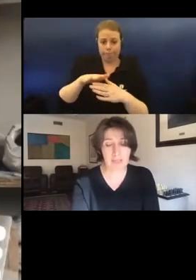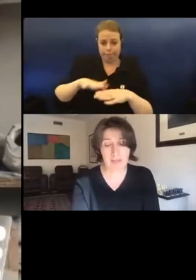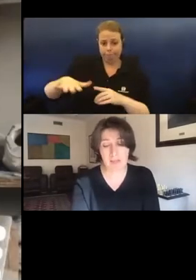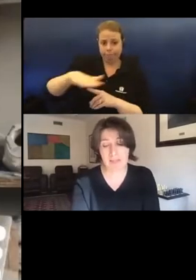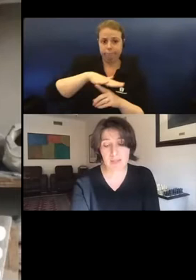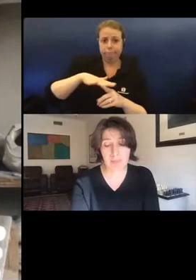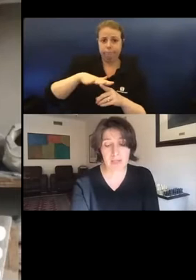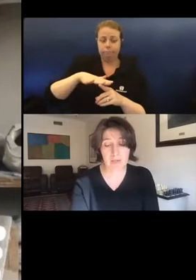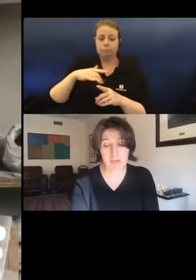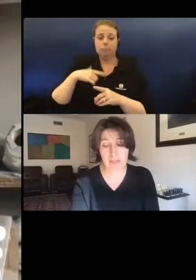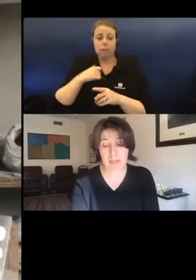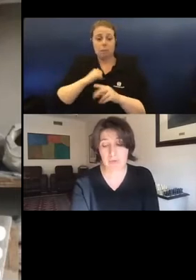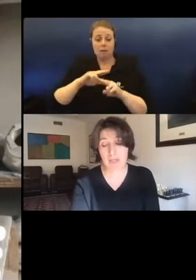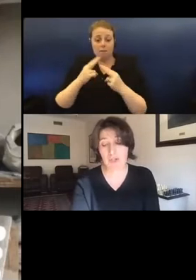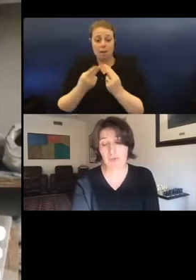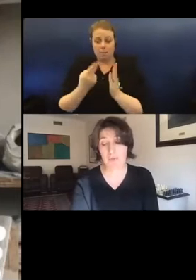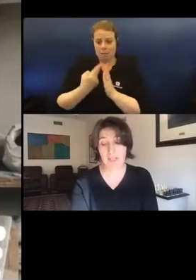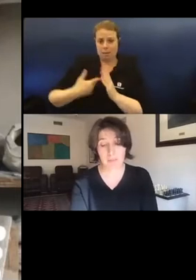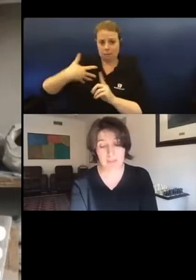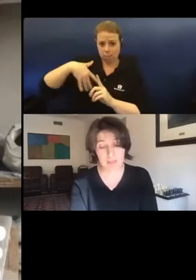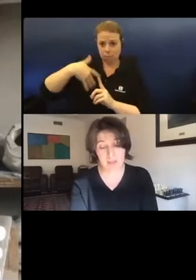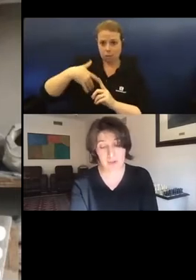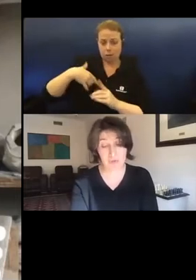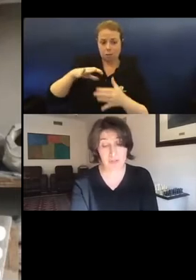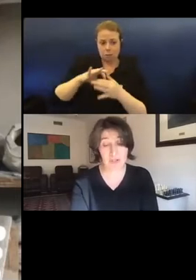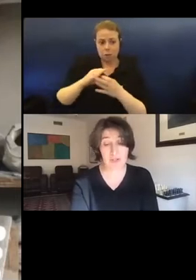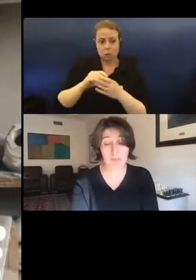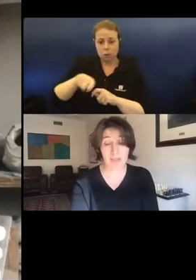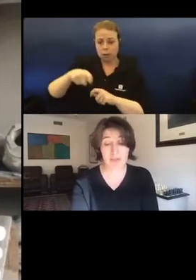artistic background and our relationship with neighbours the generation and presence of this